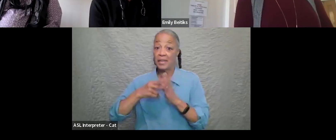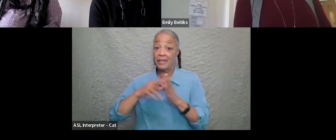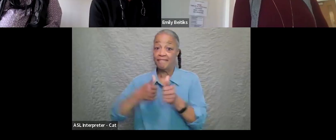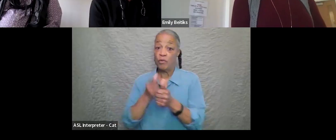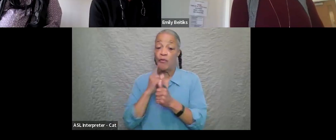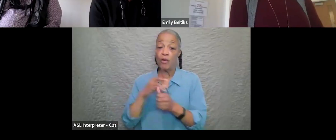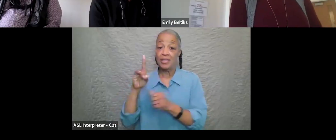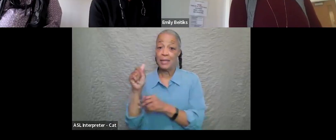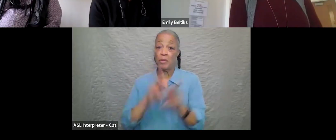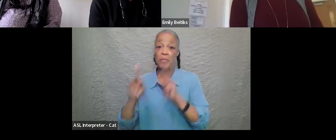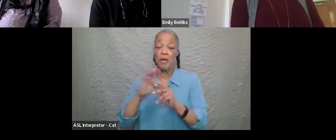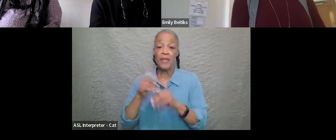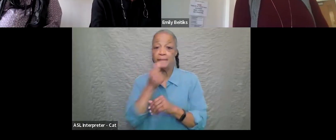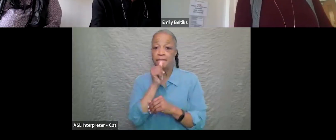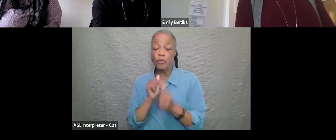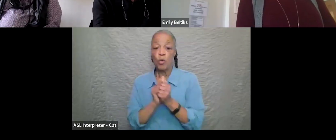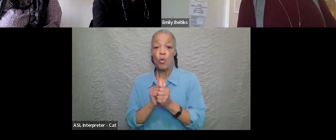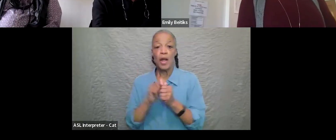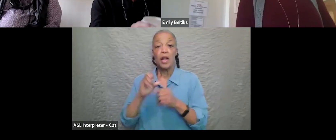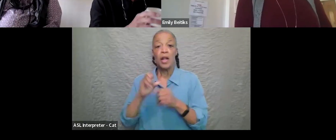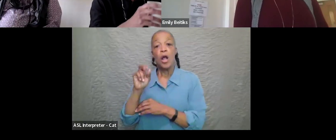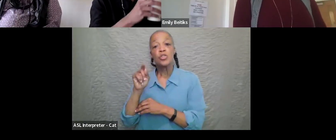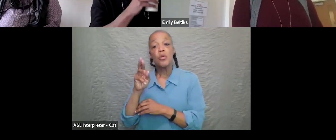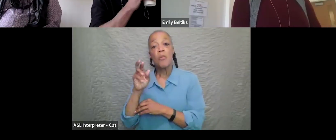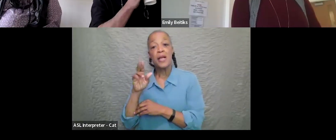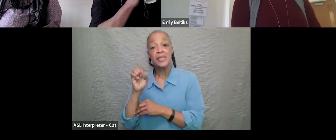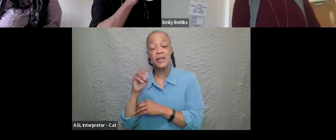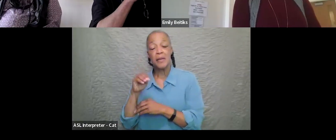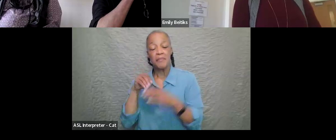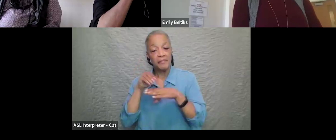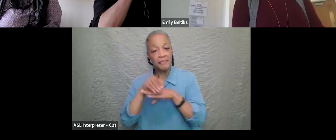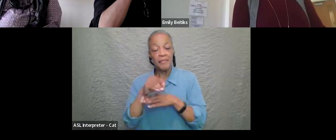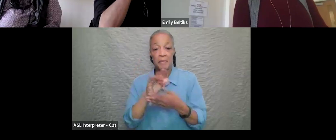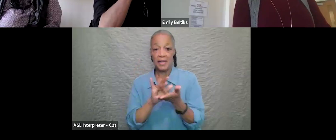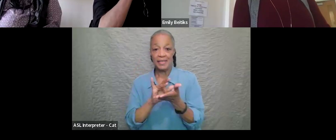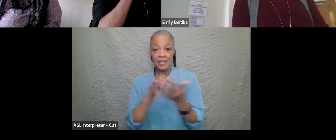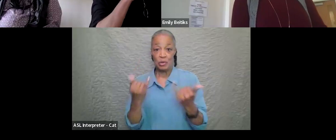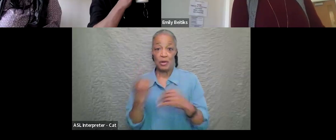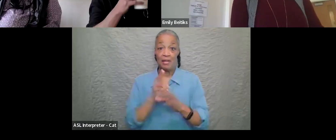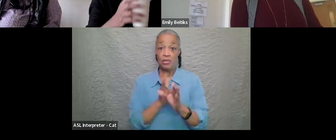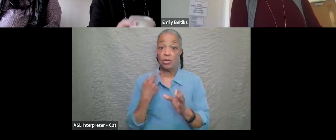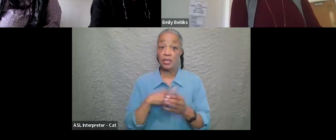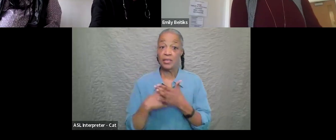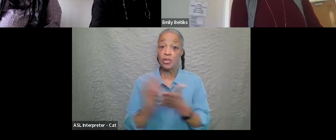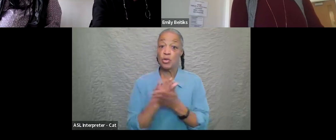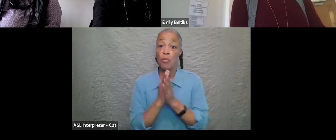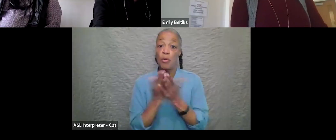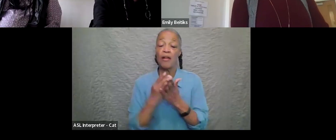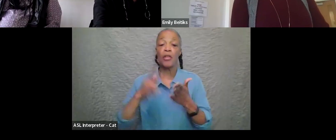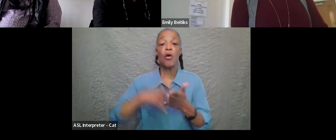when consumerism enters medicine. Today he joins us to talk about his newest book, The Occasional Human Sacrifice,